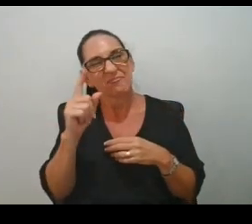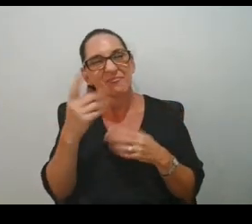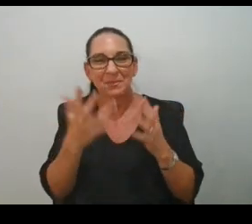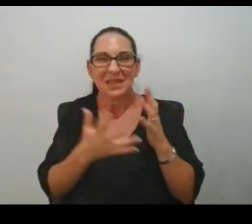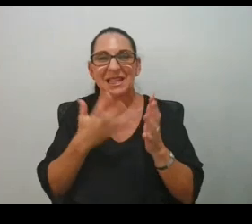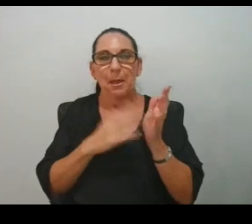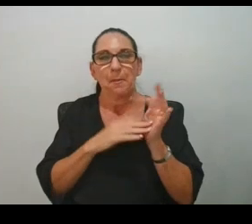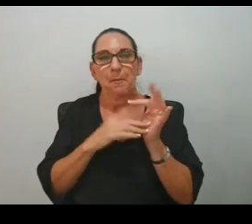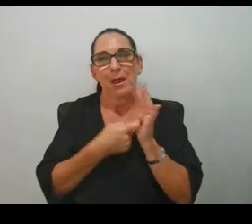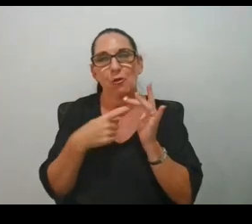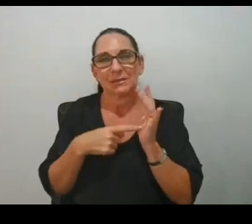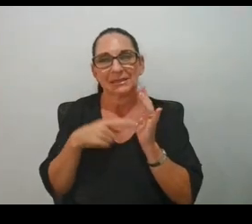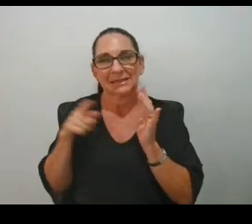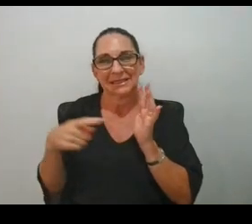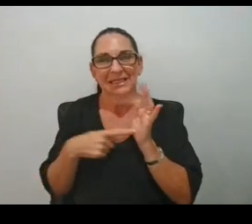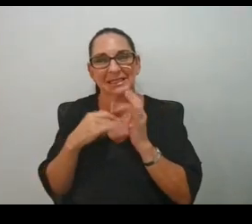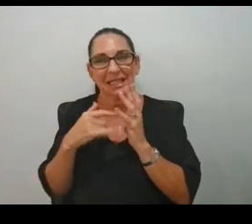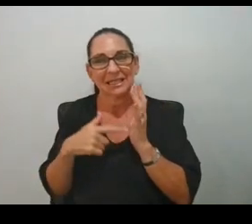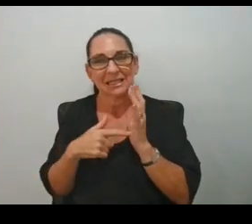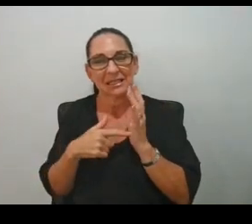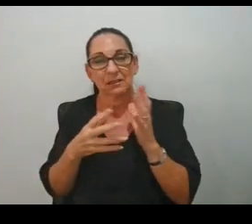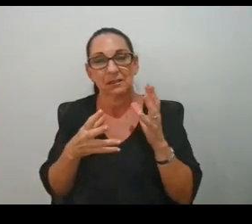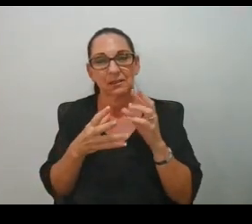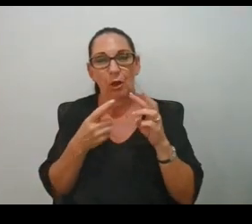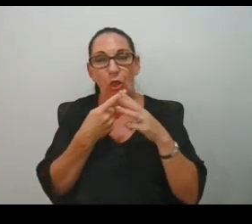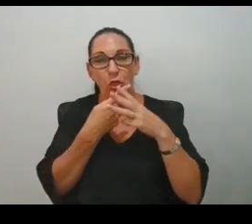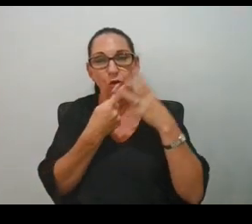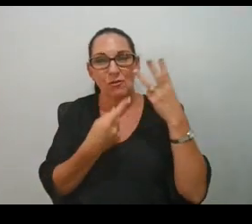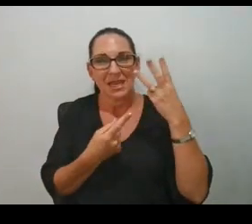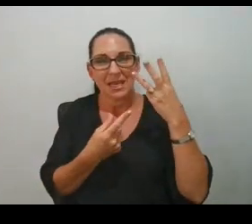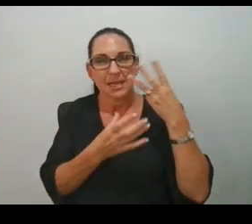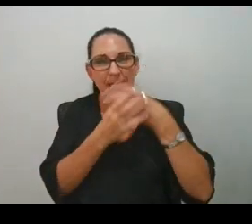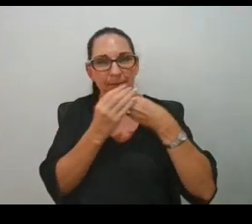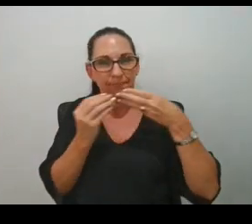looks at or we've got there's three components of our merits test um I think the next slide might